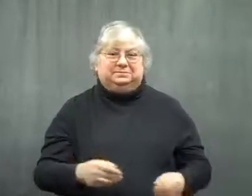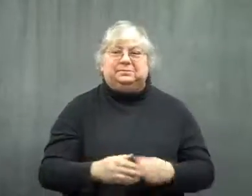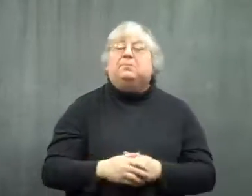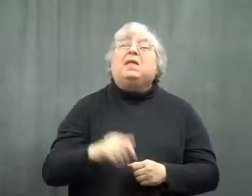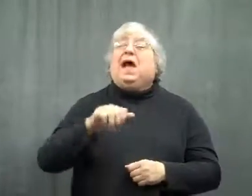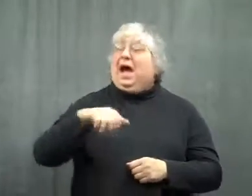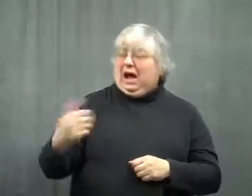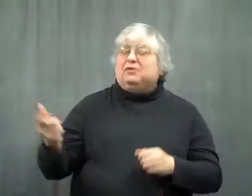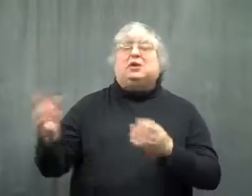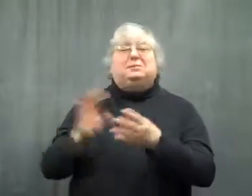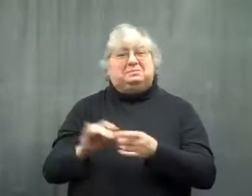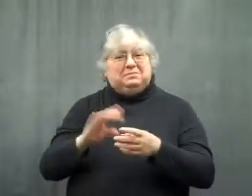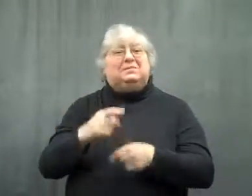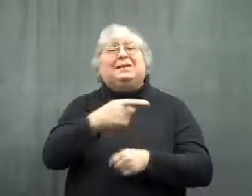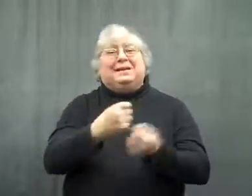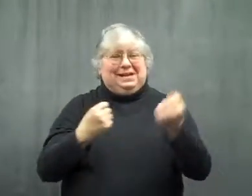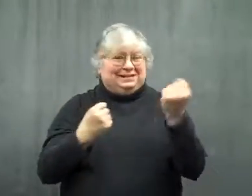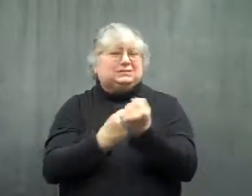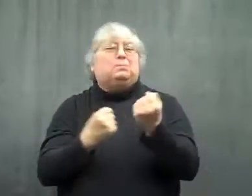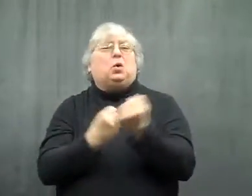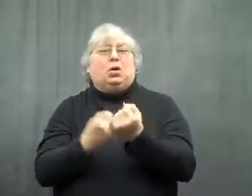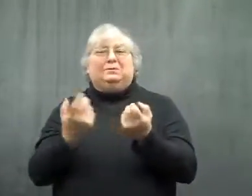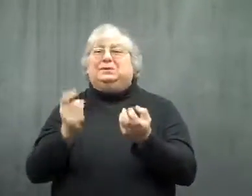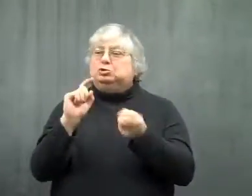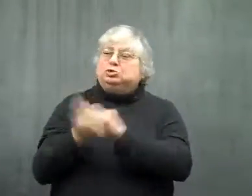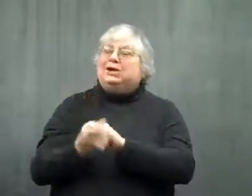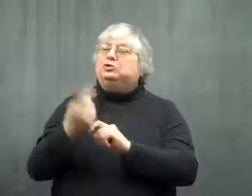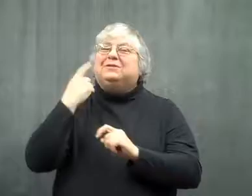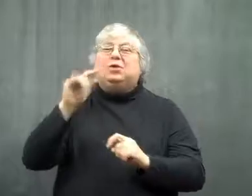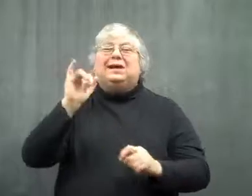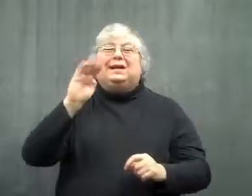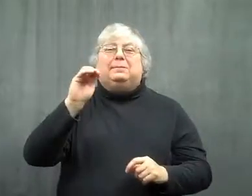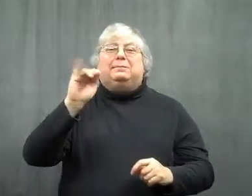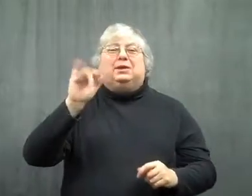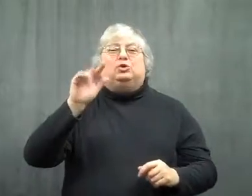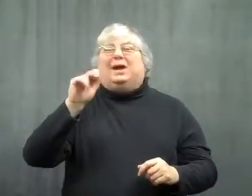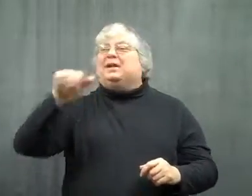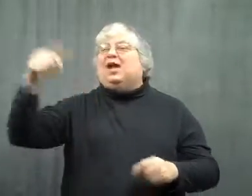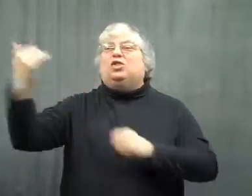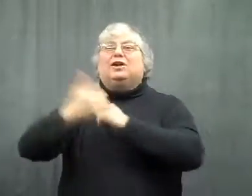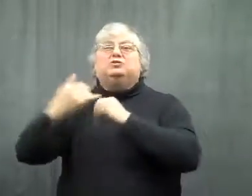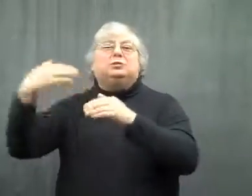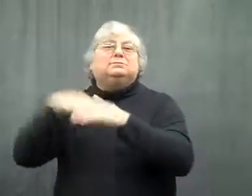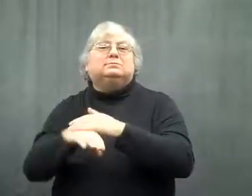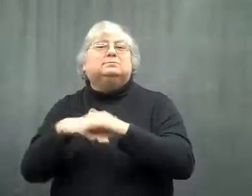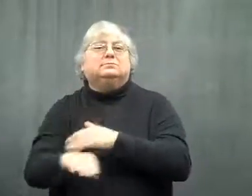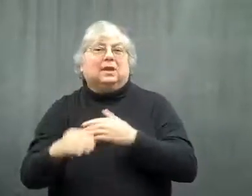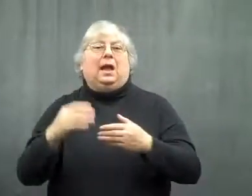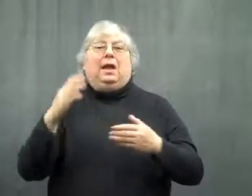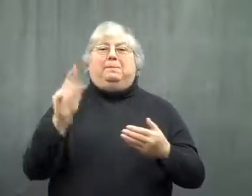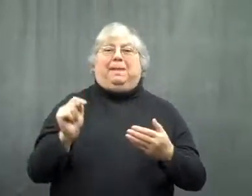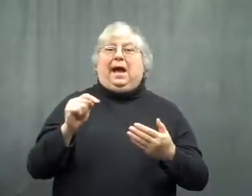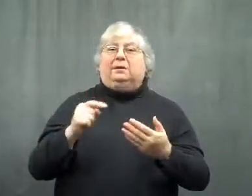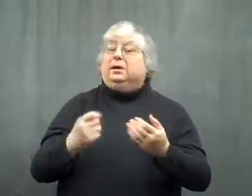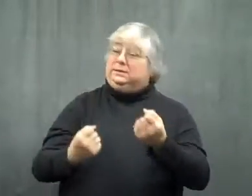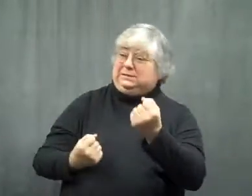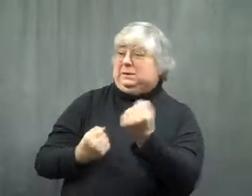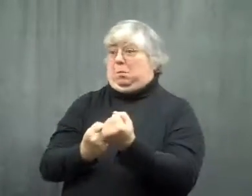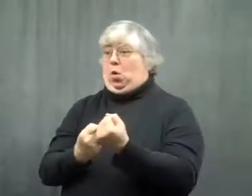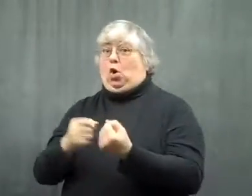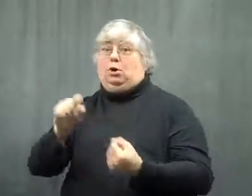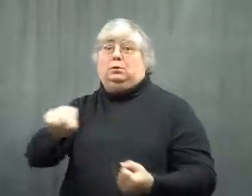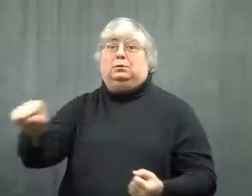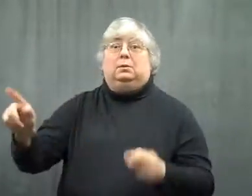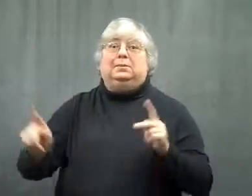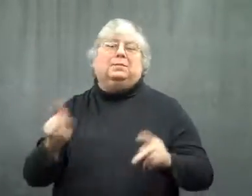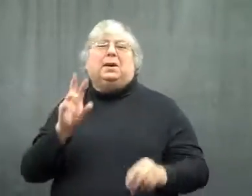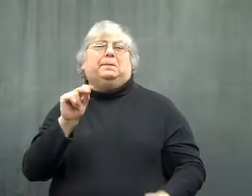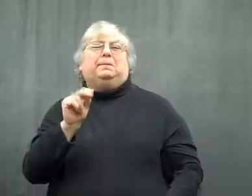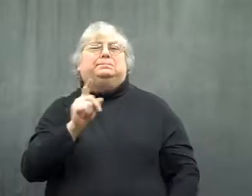Others said she supported changes in immigration, but not the immigrants.